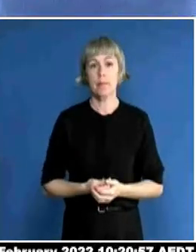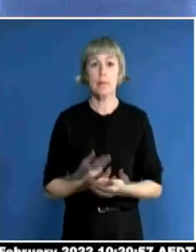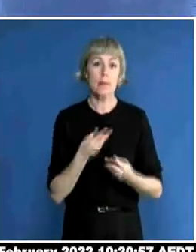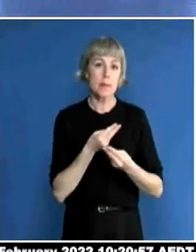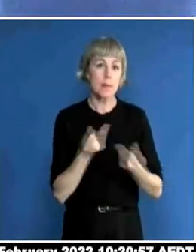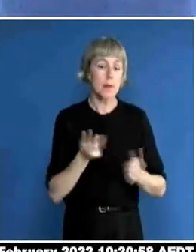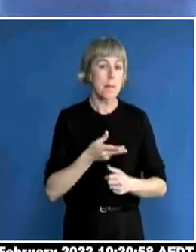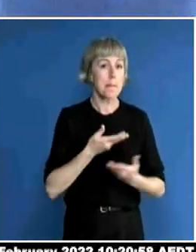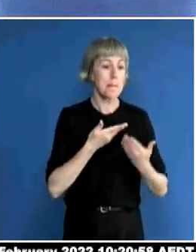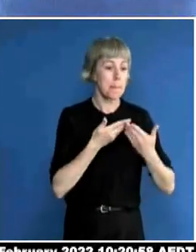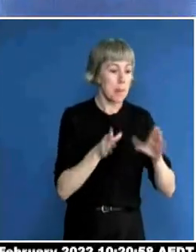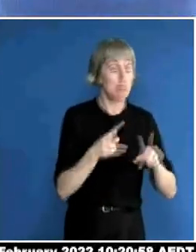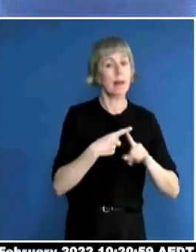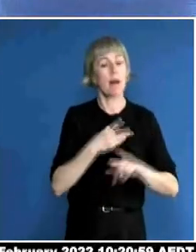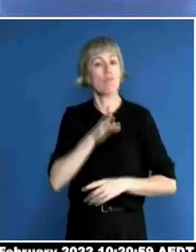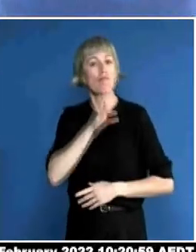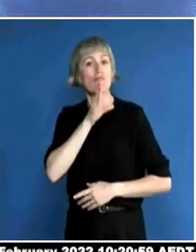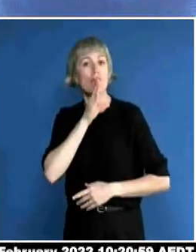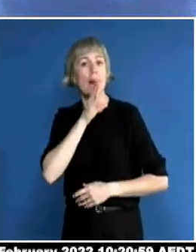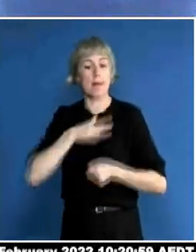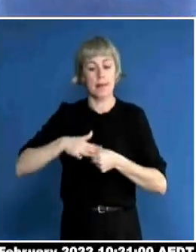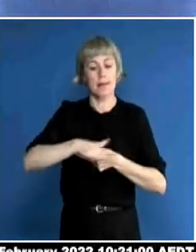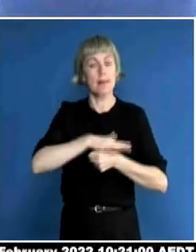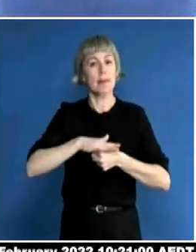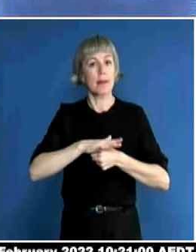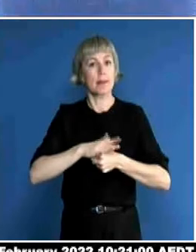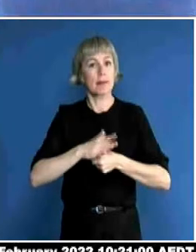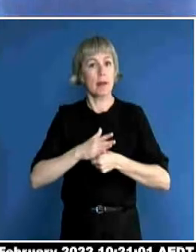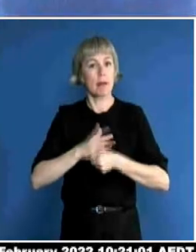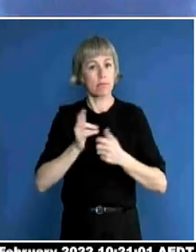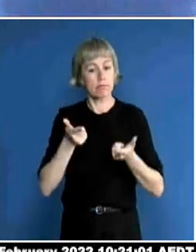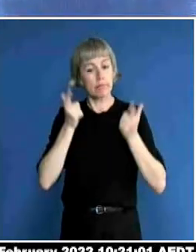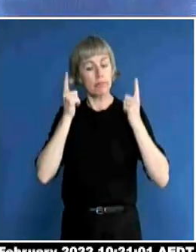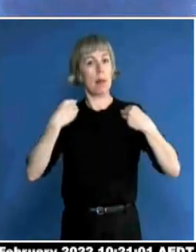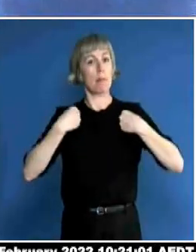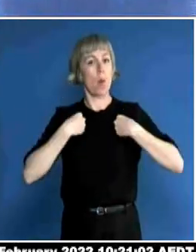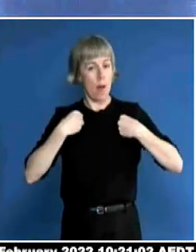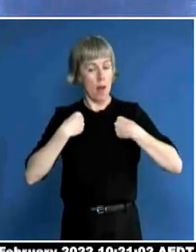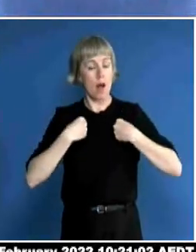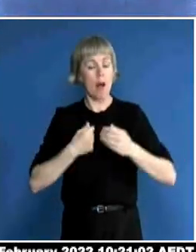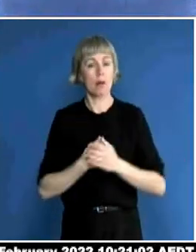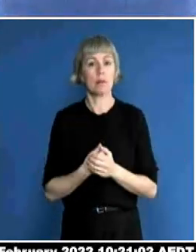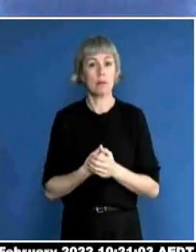who had also used DES providers to identify prospective employees with disability.